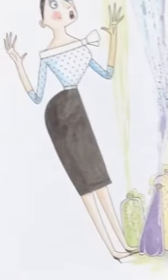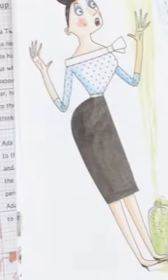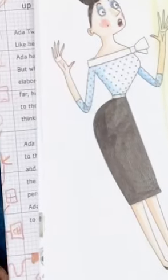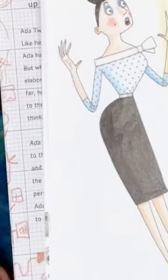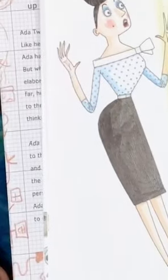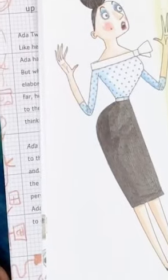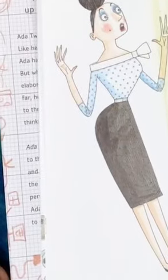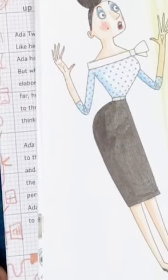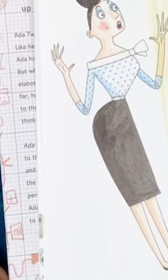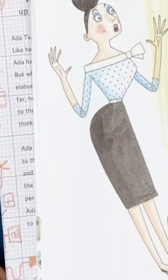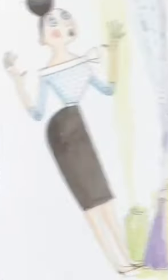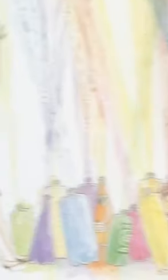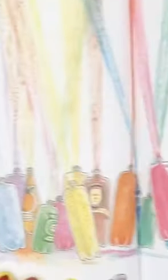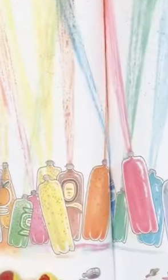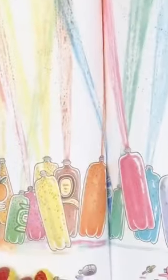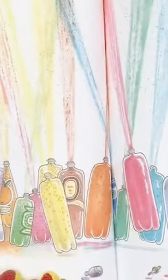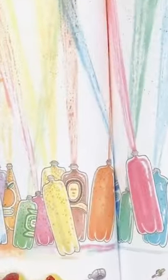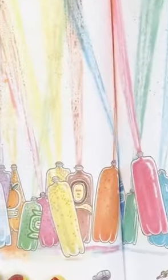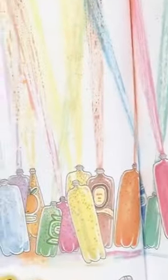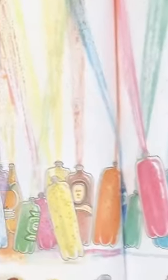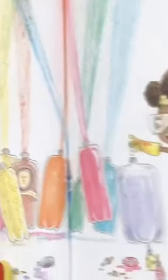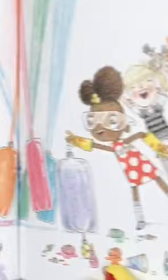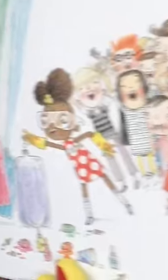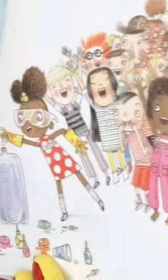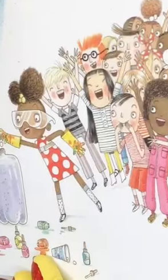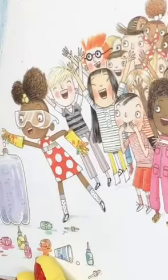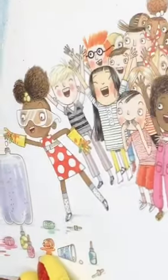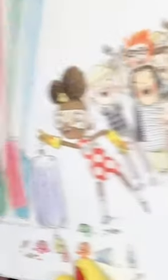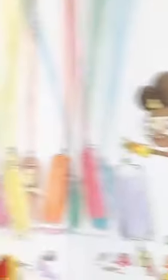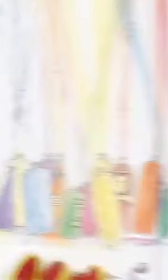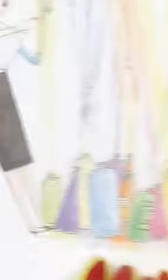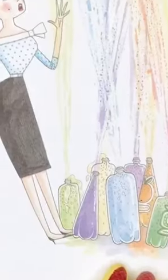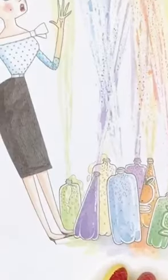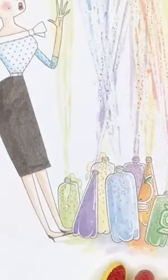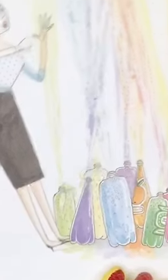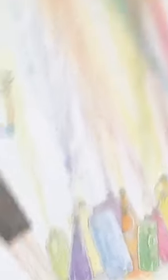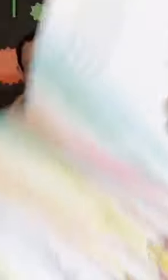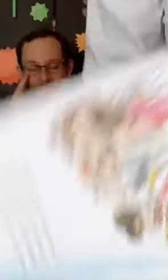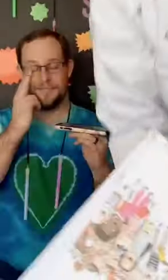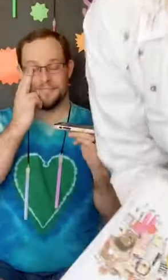mess up the thing. UH! Explosions. Children.